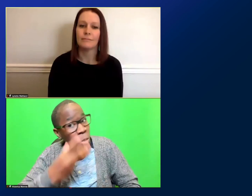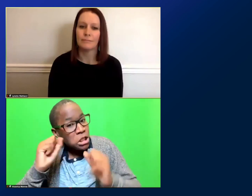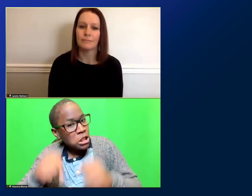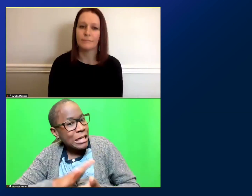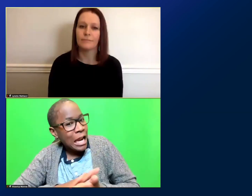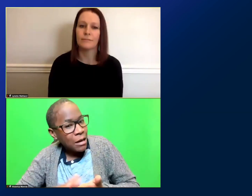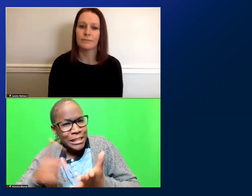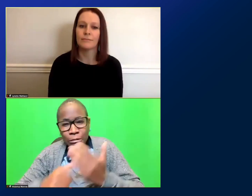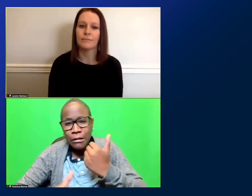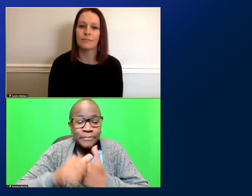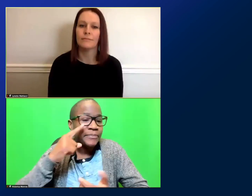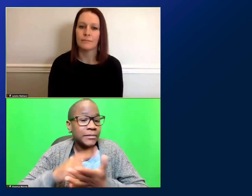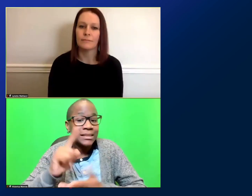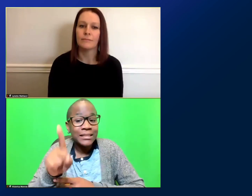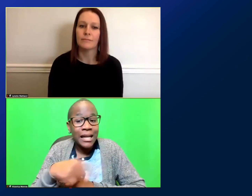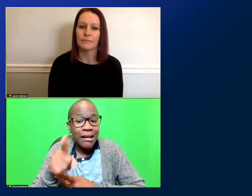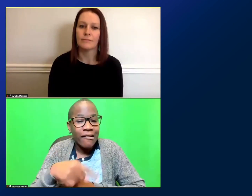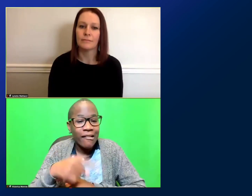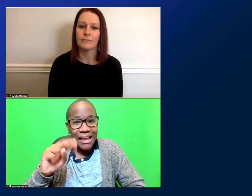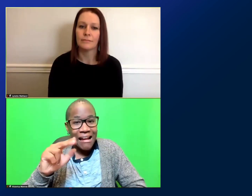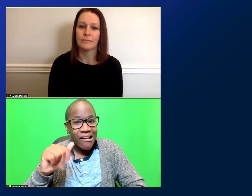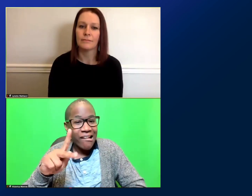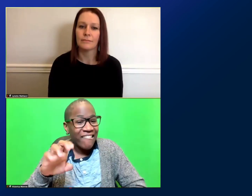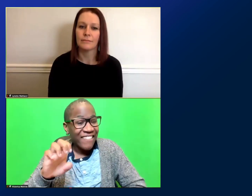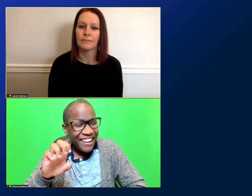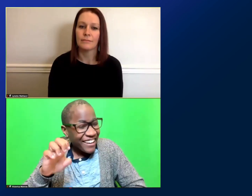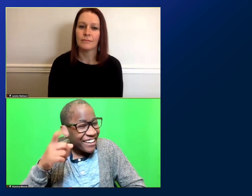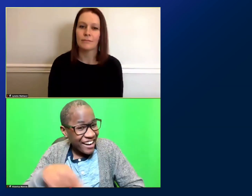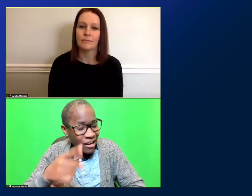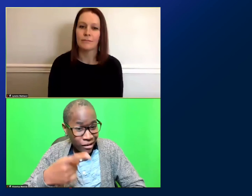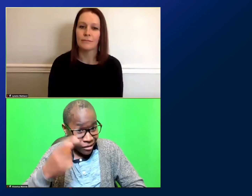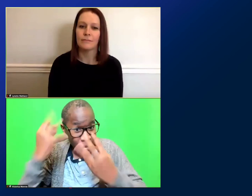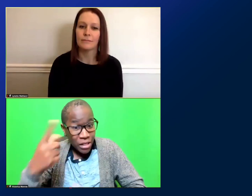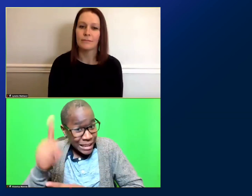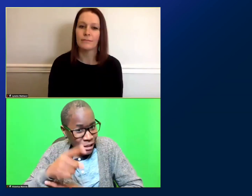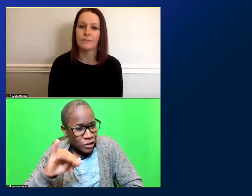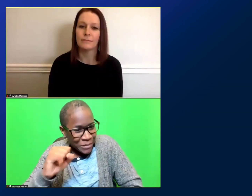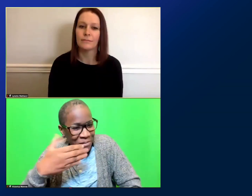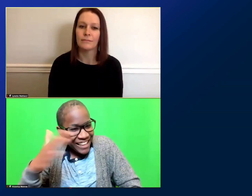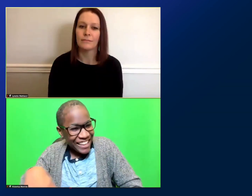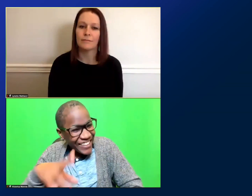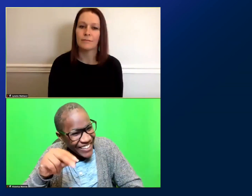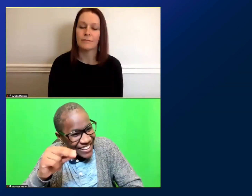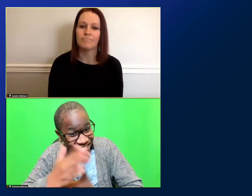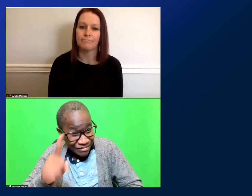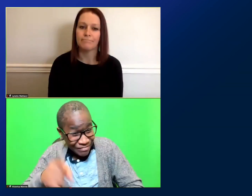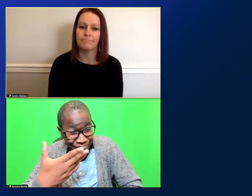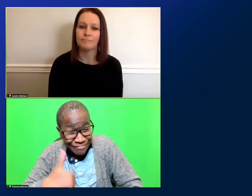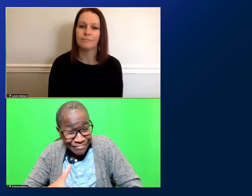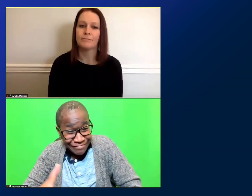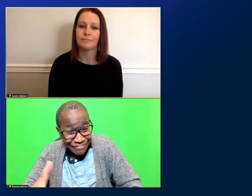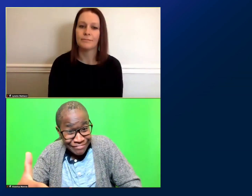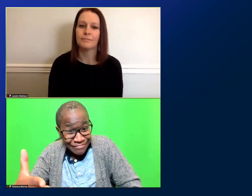he's destroying these houses and so those are the types of questions that we can ask our children